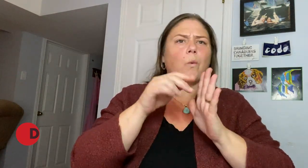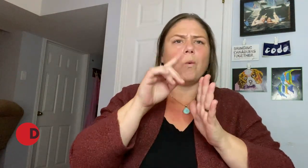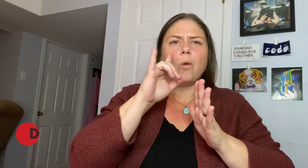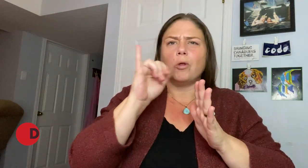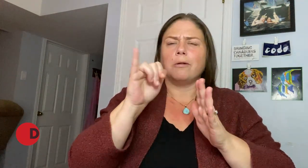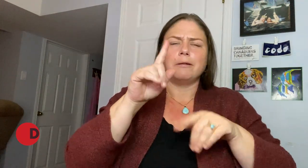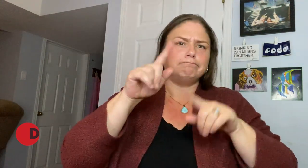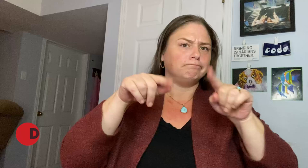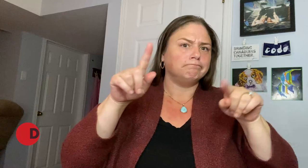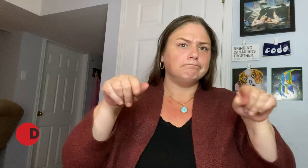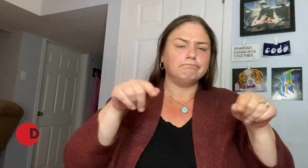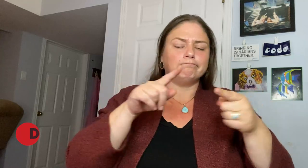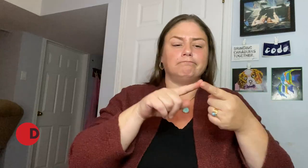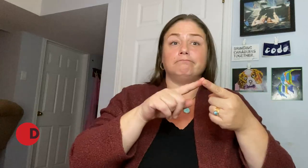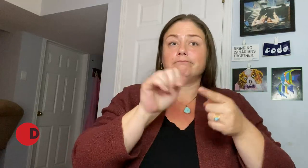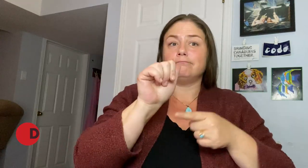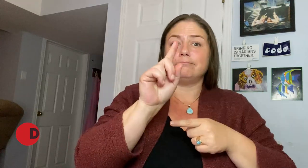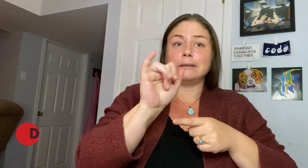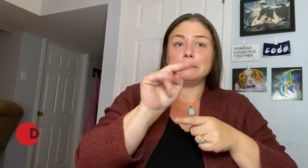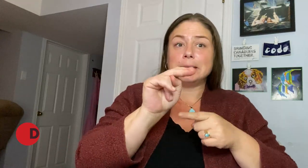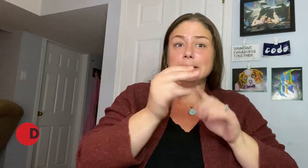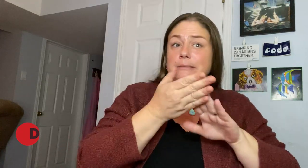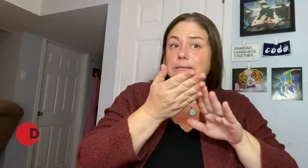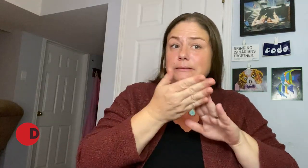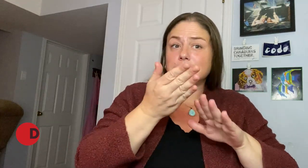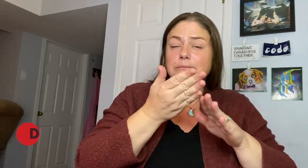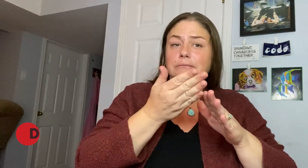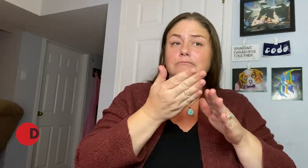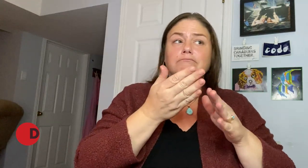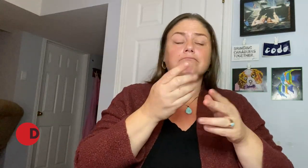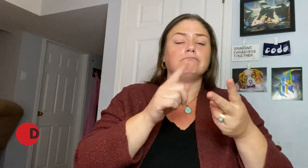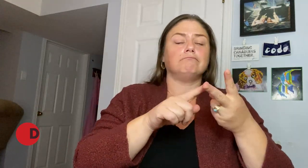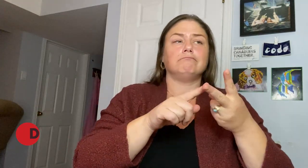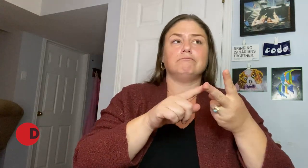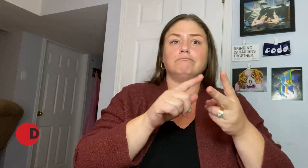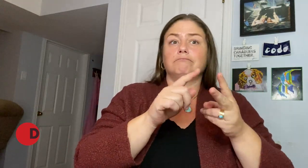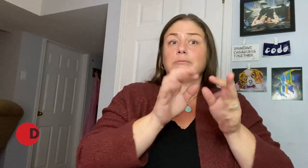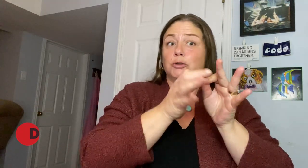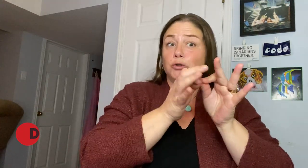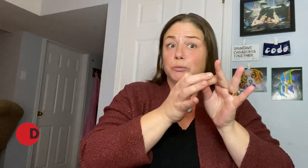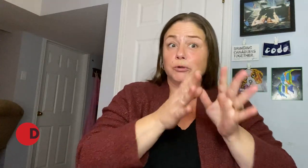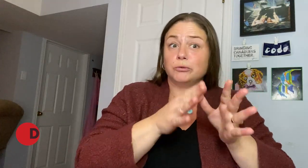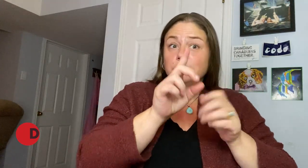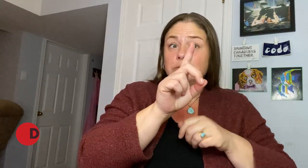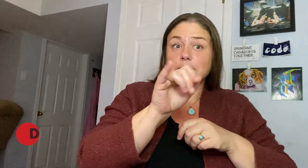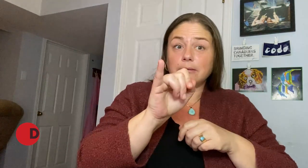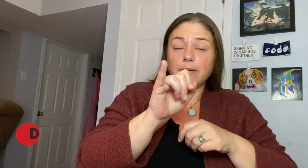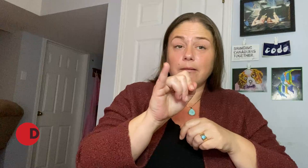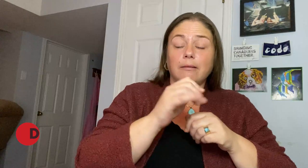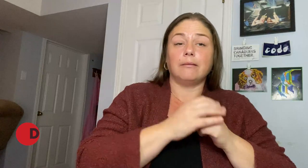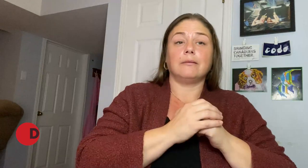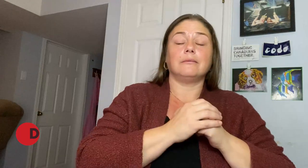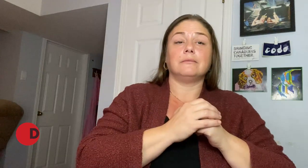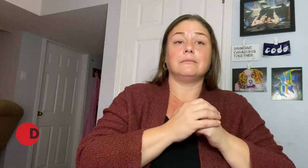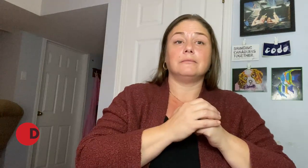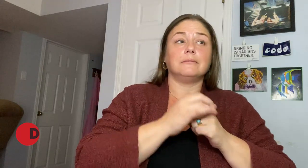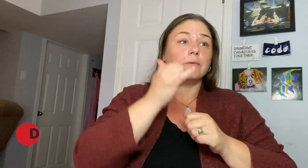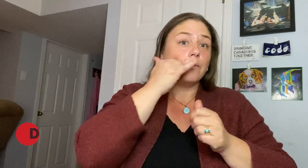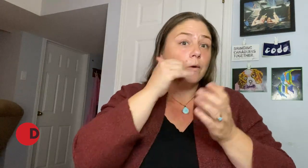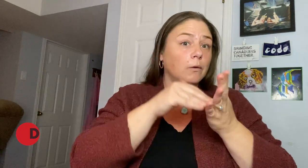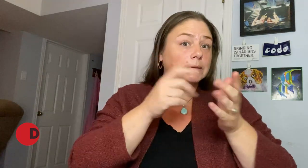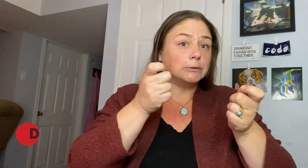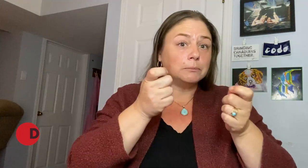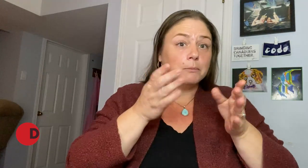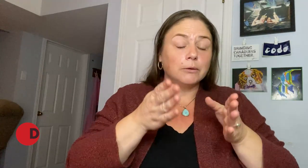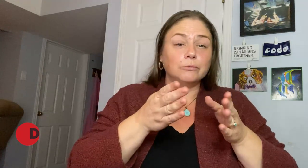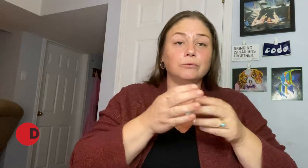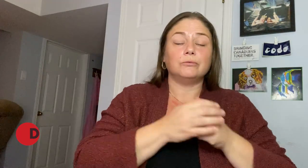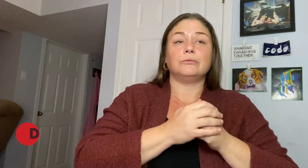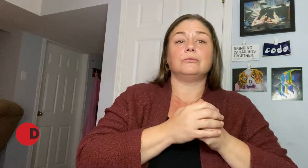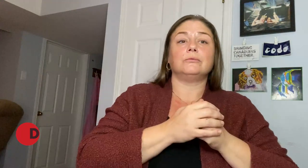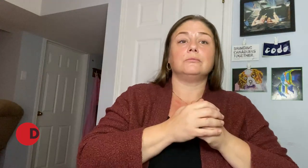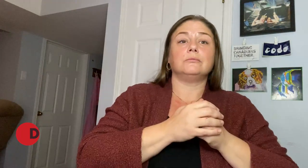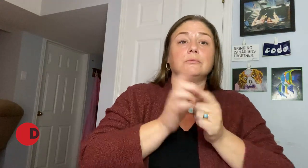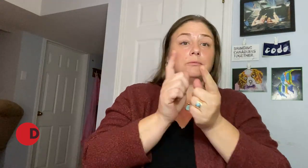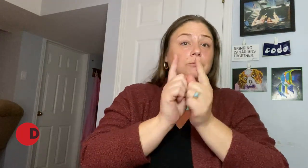roles... administration, Deaf Interpreting, Call Center manager,